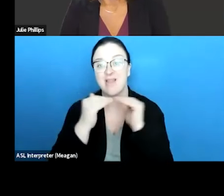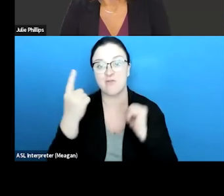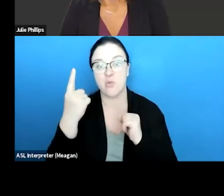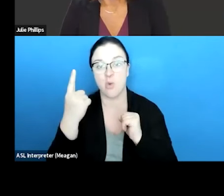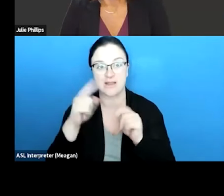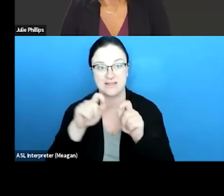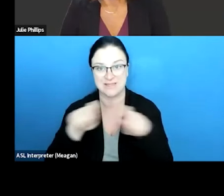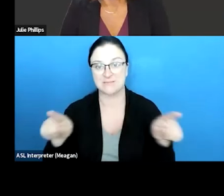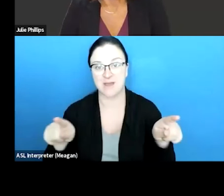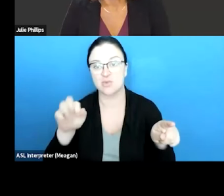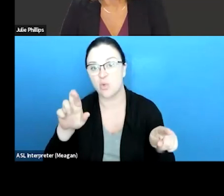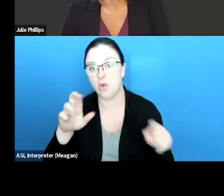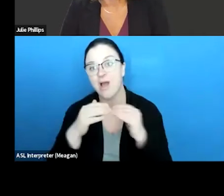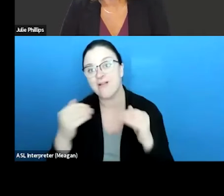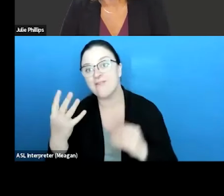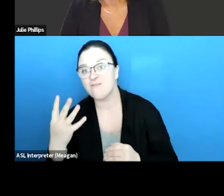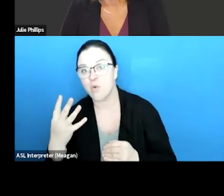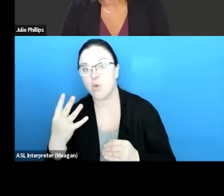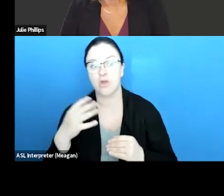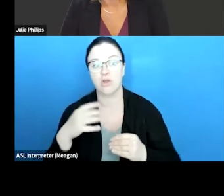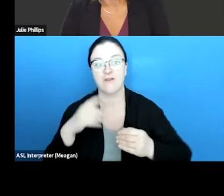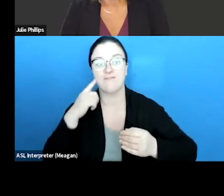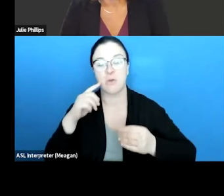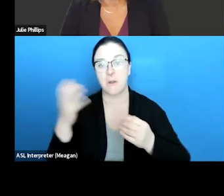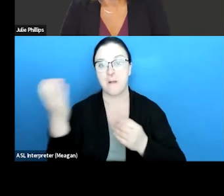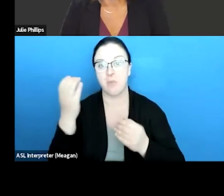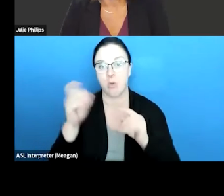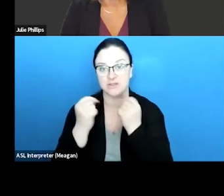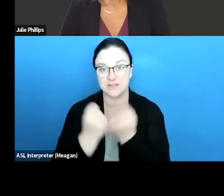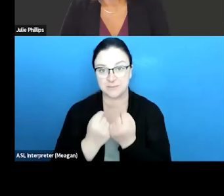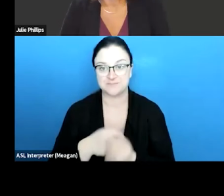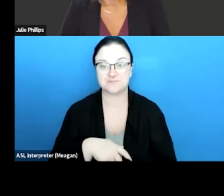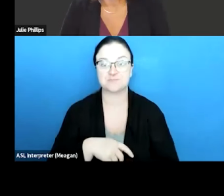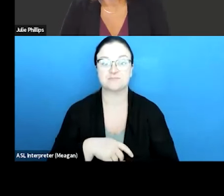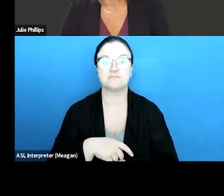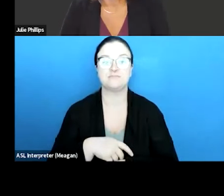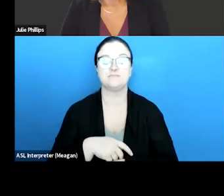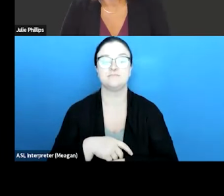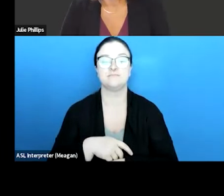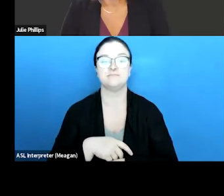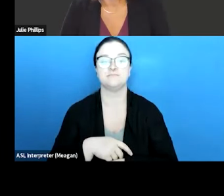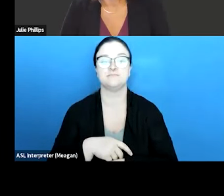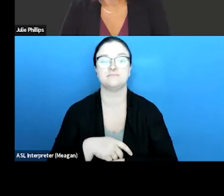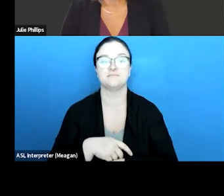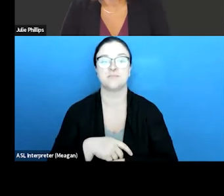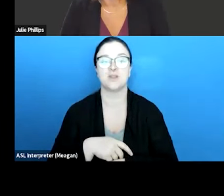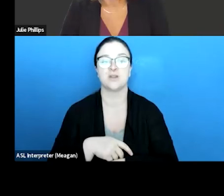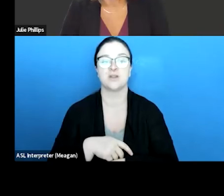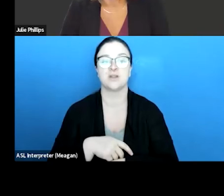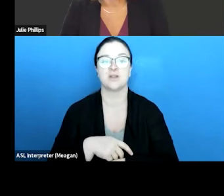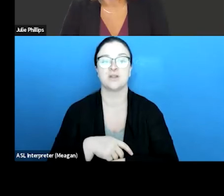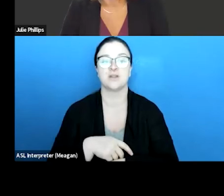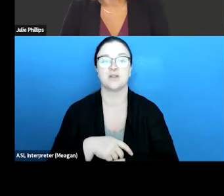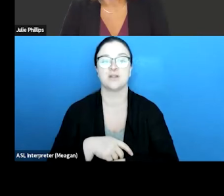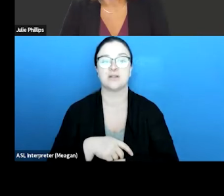or a Level 4 dispatch for a mobile team, and the mobile team decides that whether